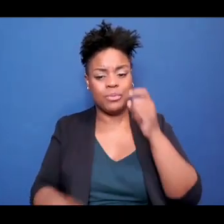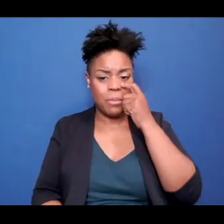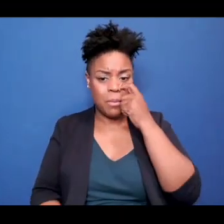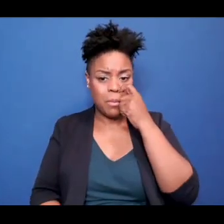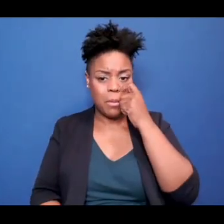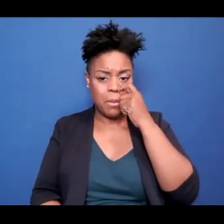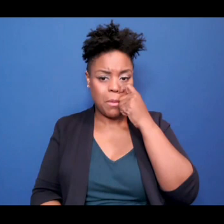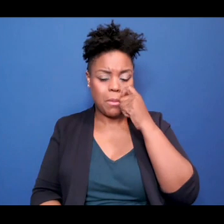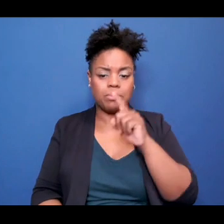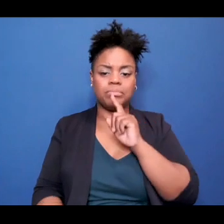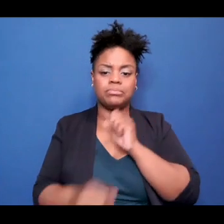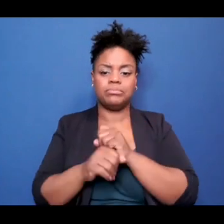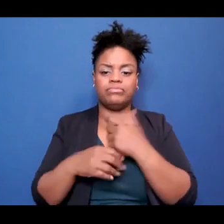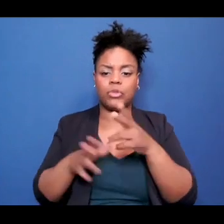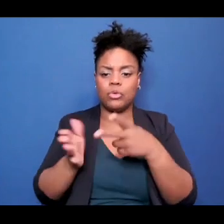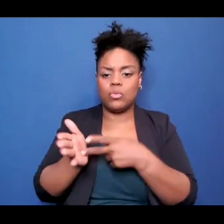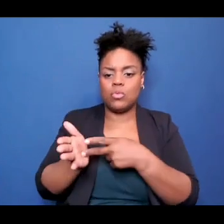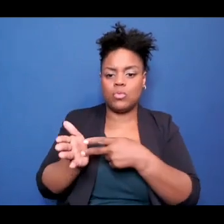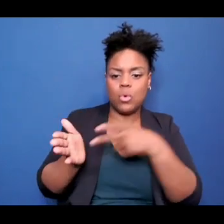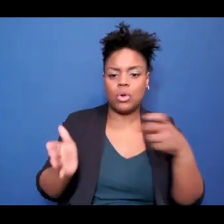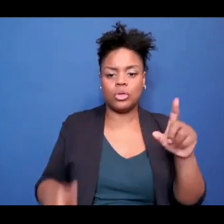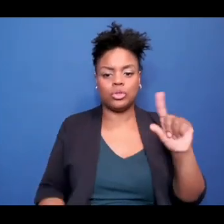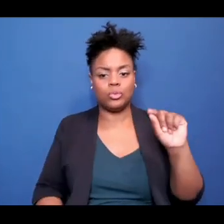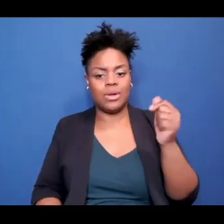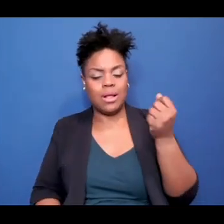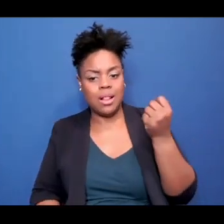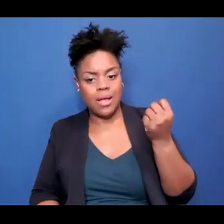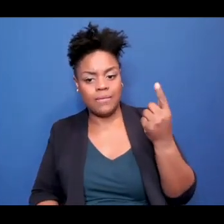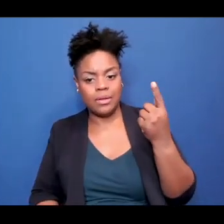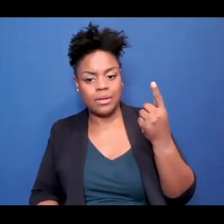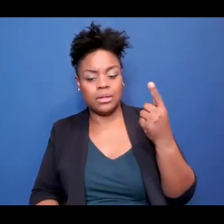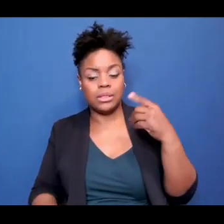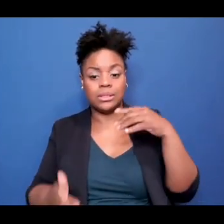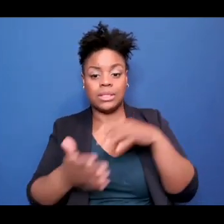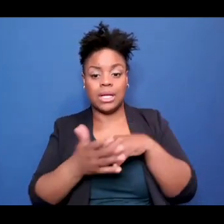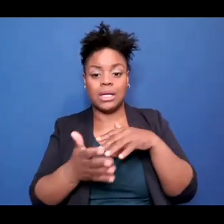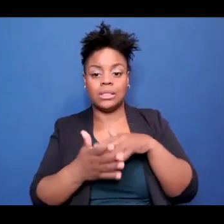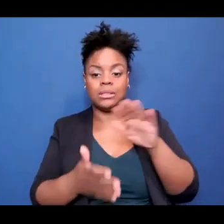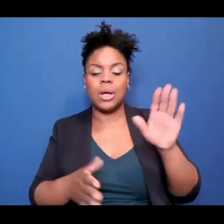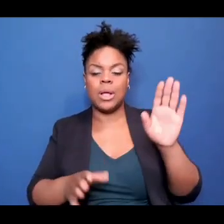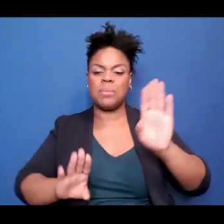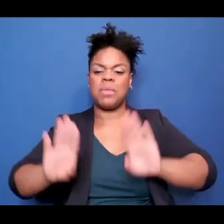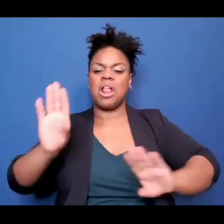ON THIS POINT THE AUTHORS CITED AN EDITORIAL PUBLISHED IN 2011 WHICH HIGHLIGHTED BIOLOGICAL